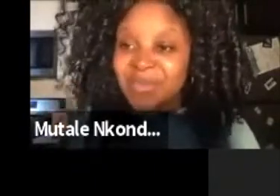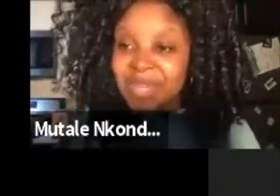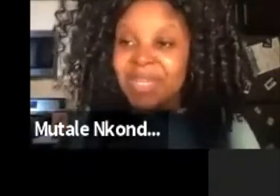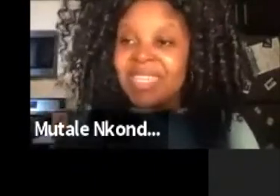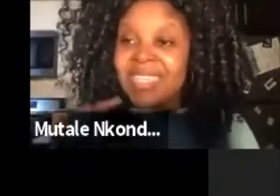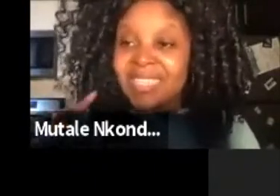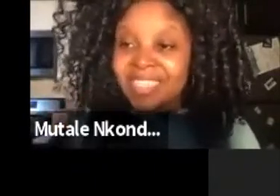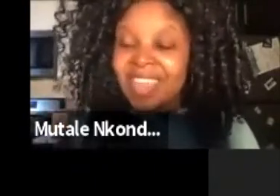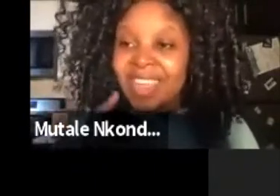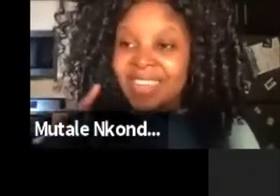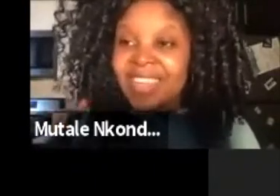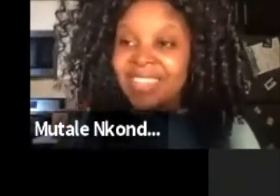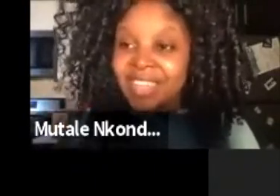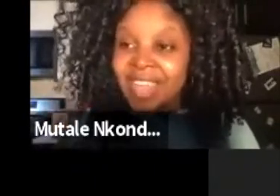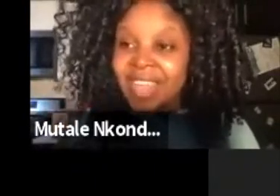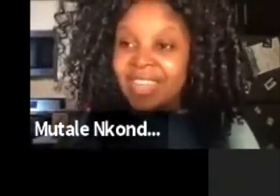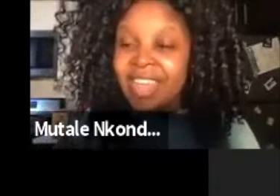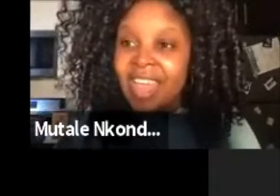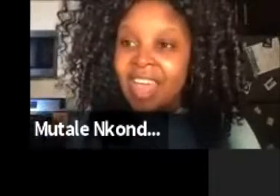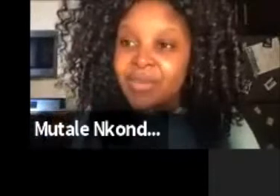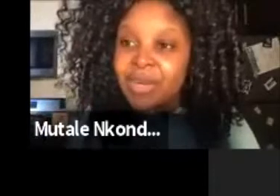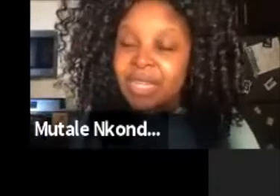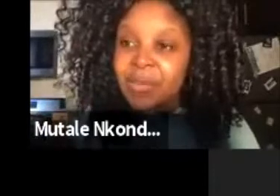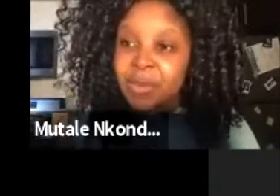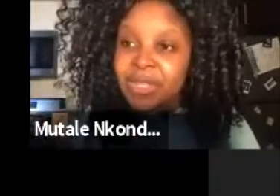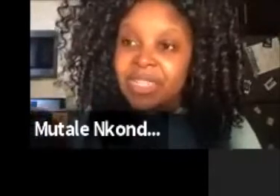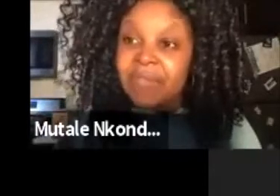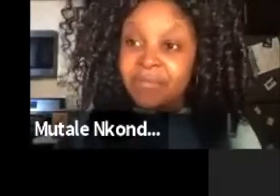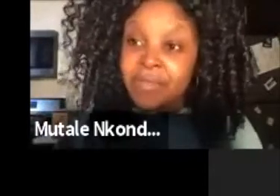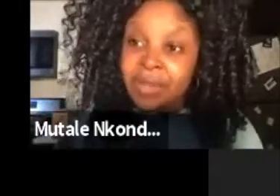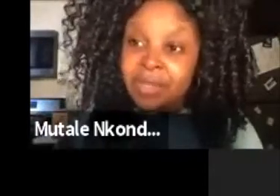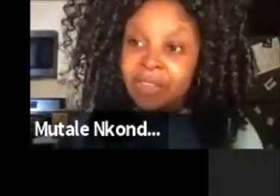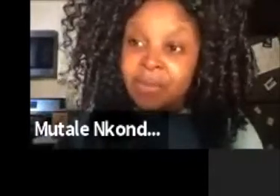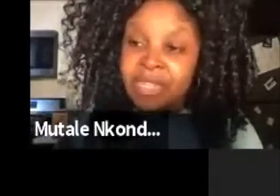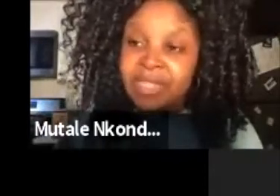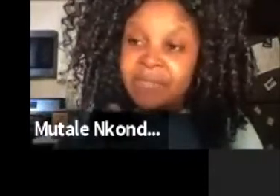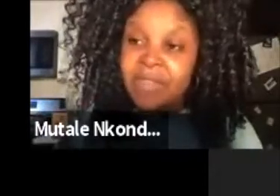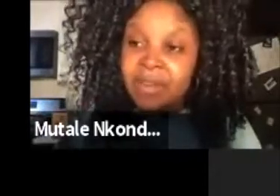and retweeted and shared and shared and really would, had followed, would have put us in